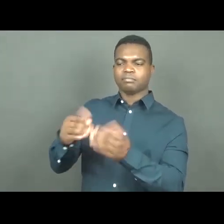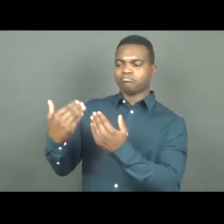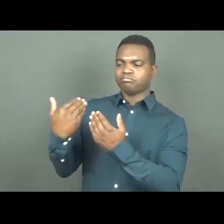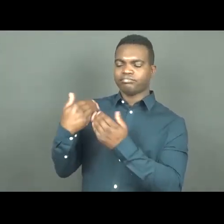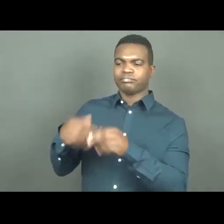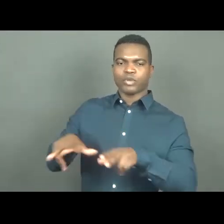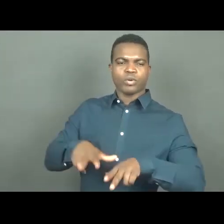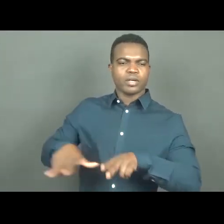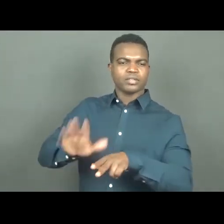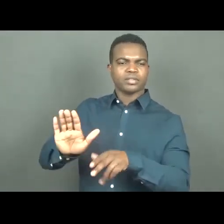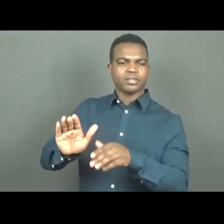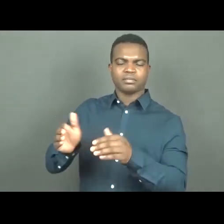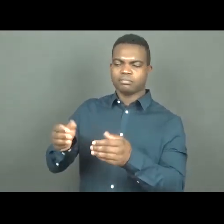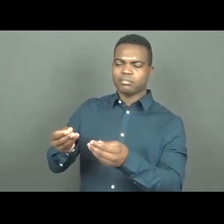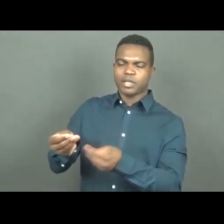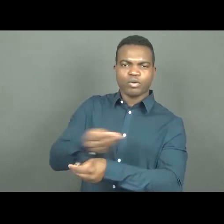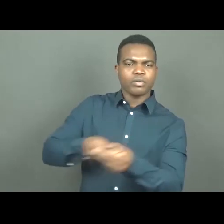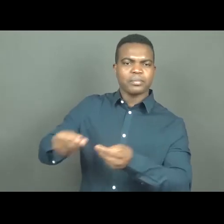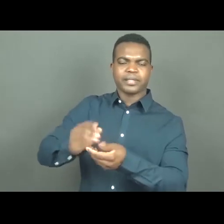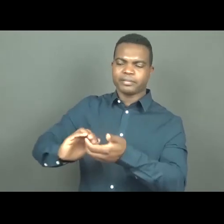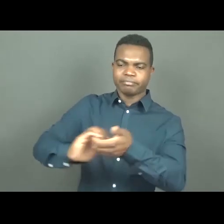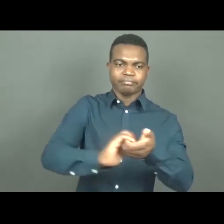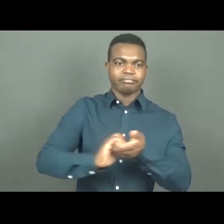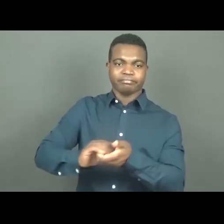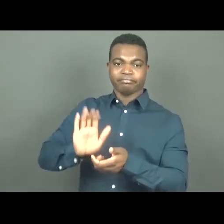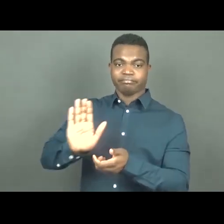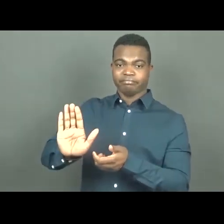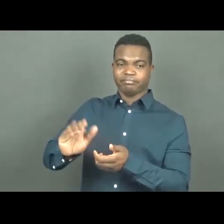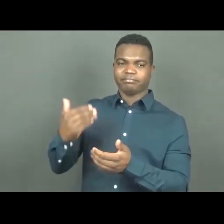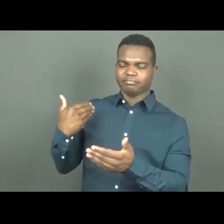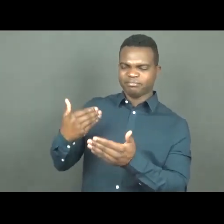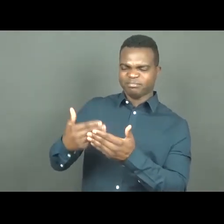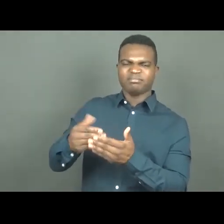Positively I found that Switzerland is making use of the tool. That's already a good start,